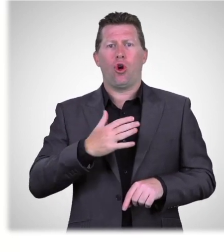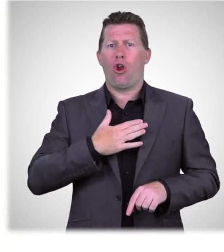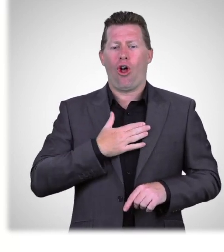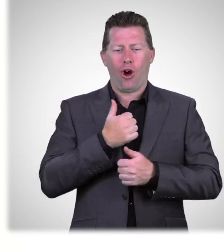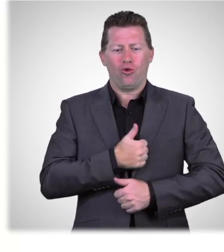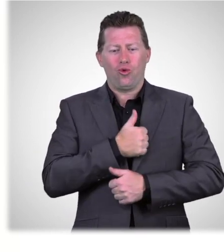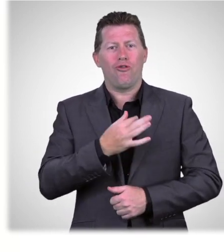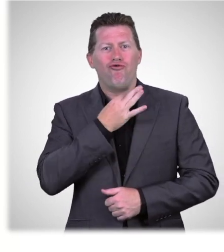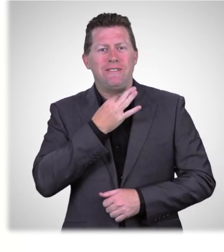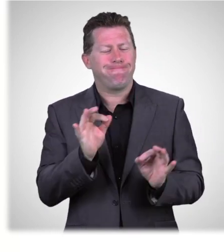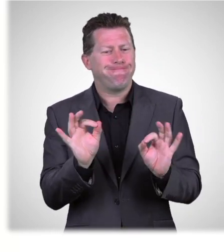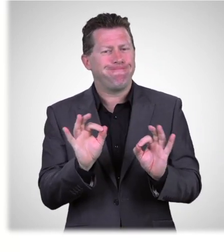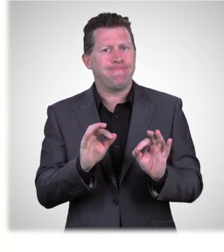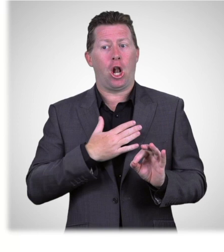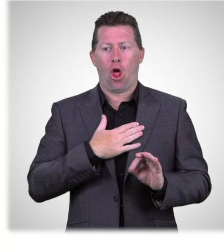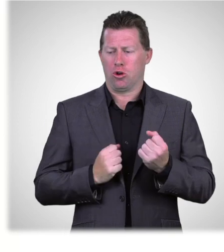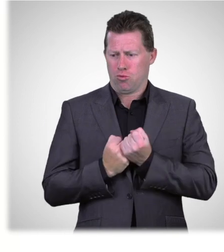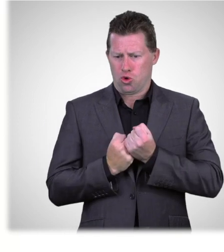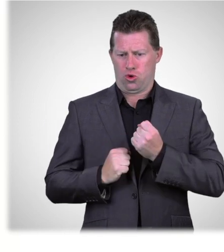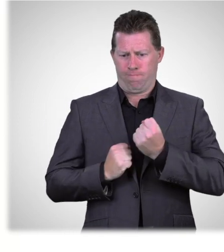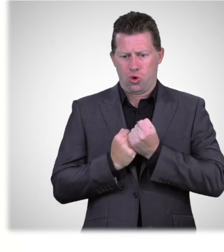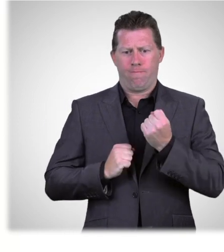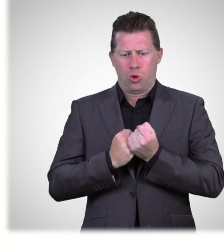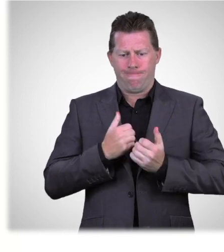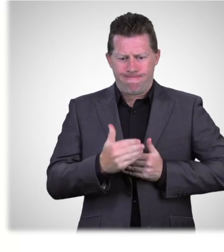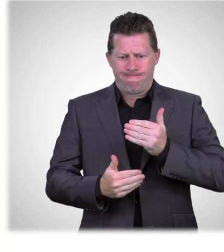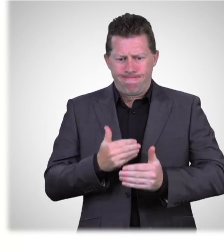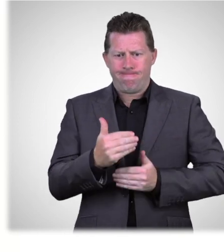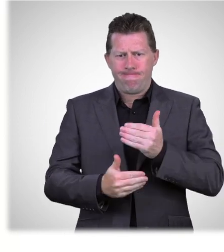to learning, they like to have support during learning and continual feedback.